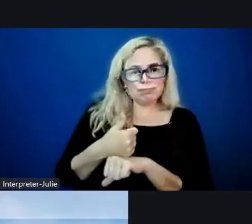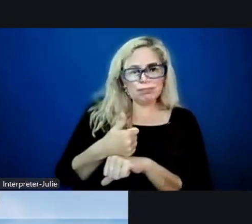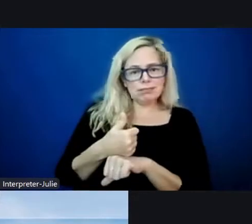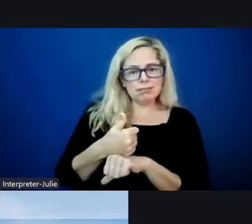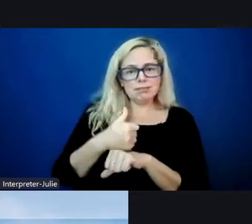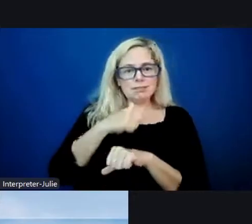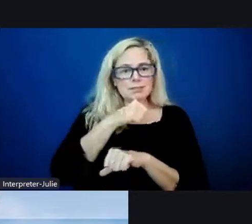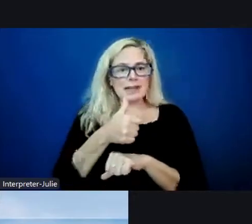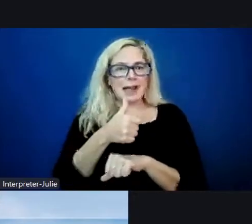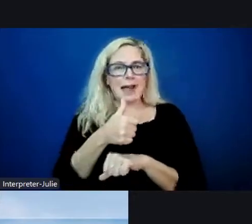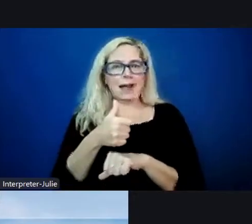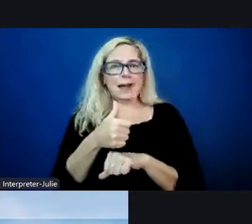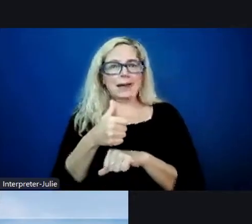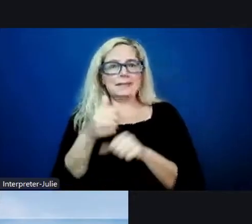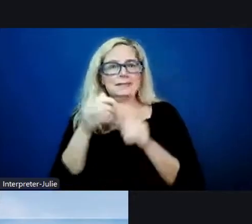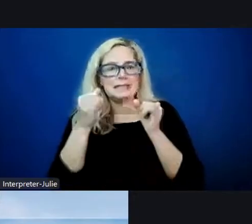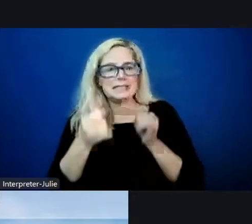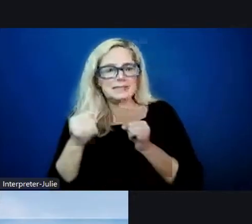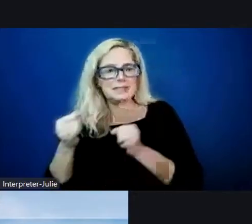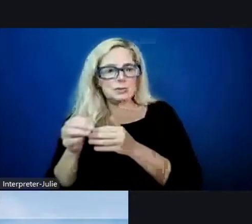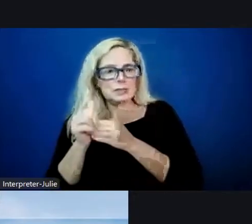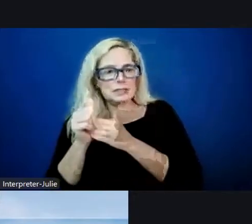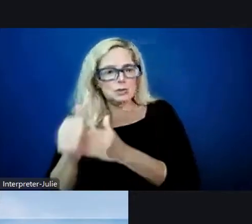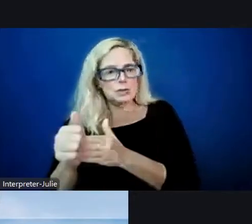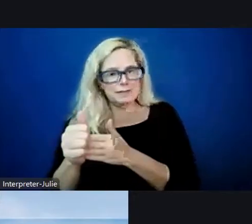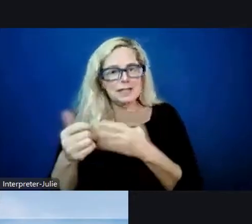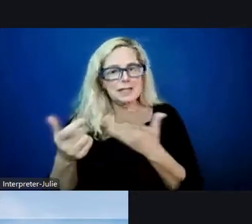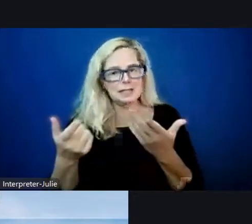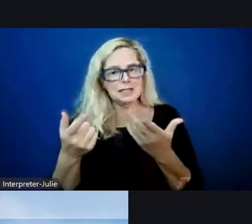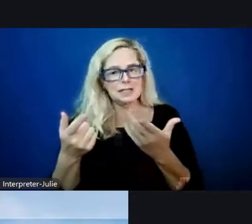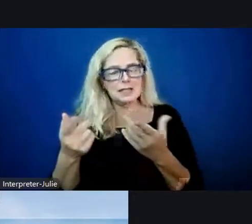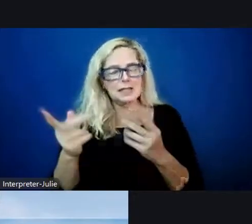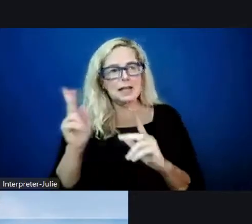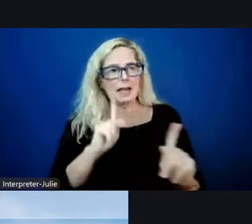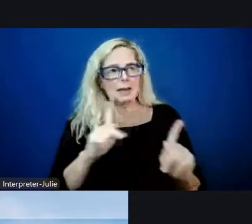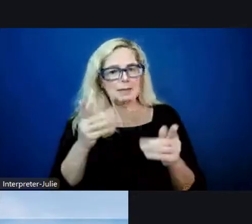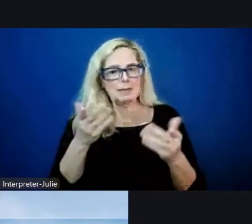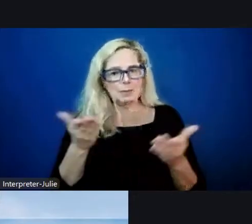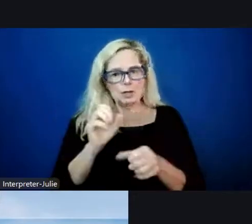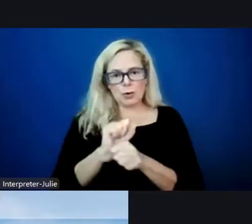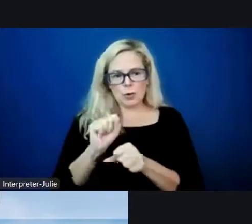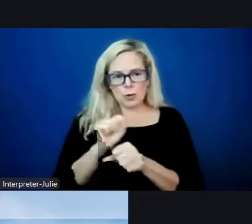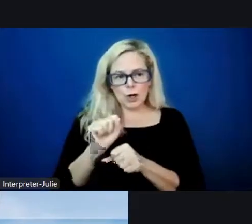and other folks in the community that work at the university, but we've got a lot of work to do.